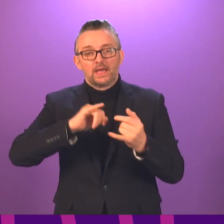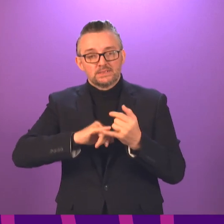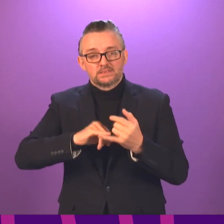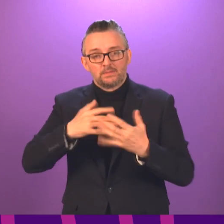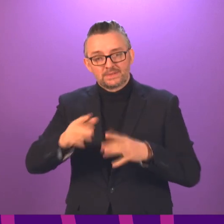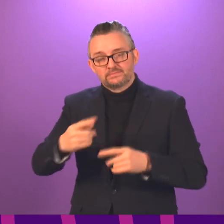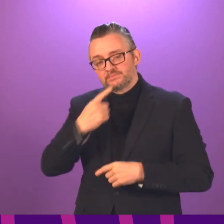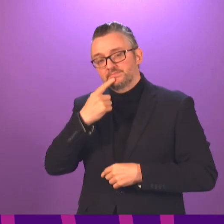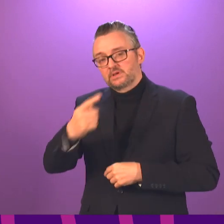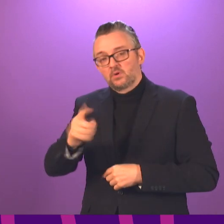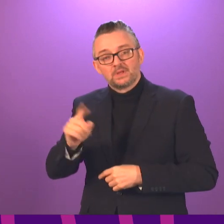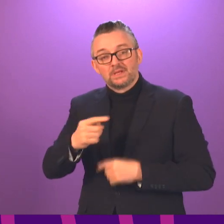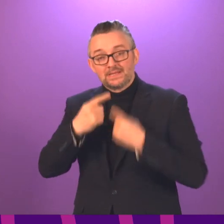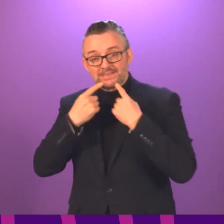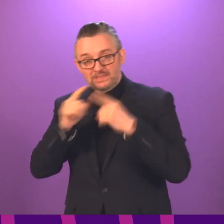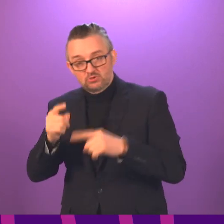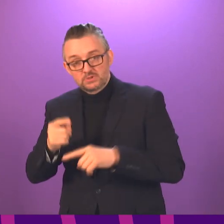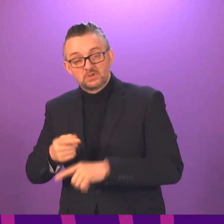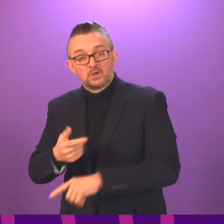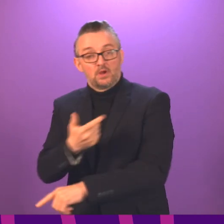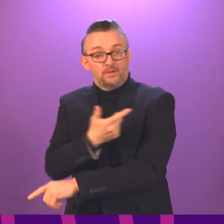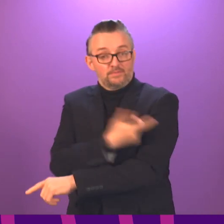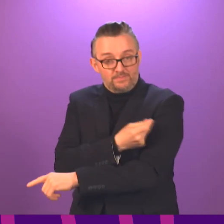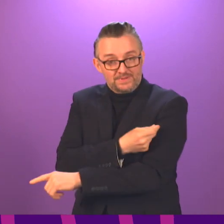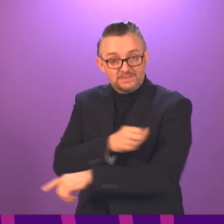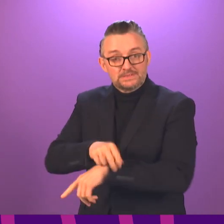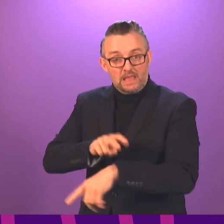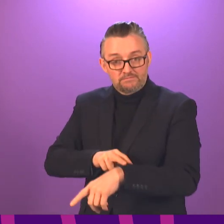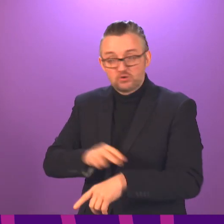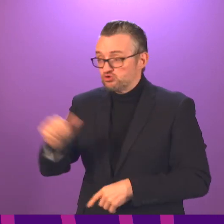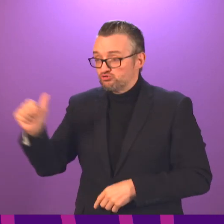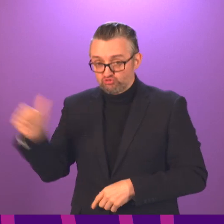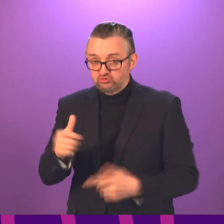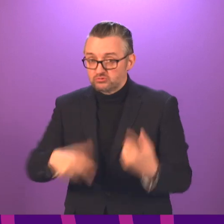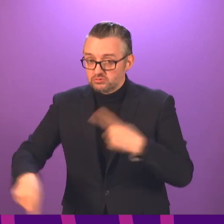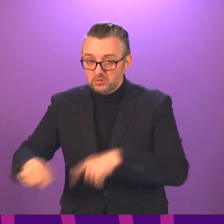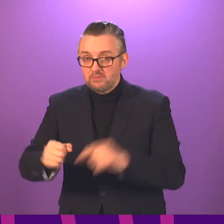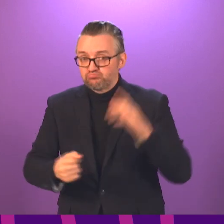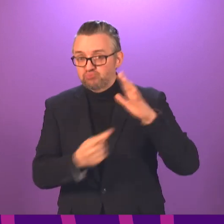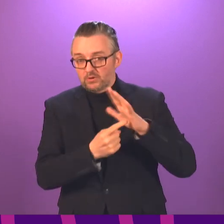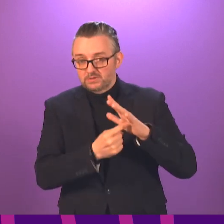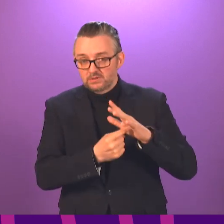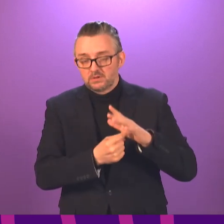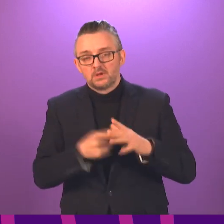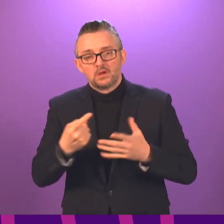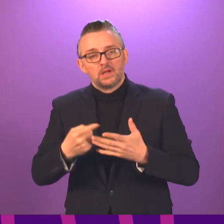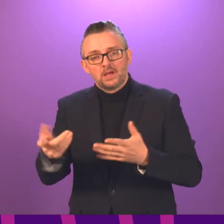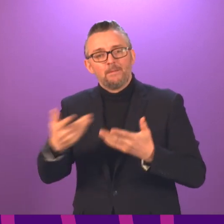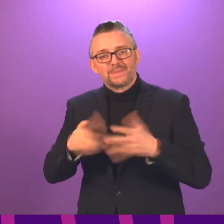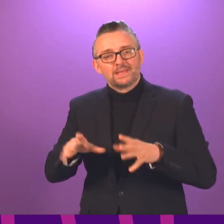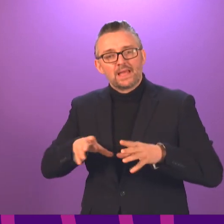school staff be prioritised for vaccination. So far, that has been accepted only for some